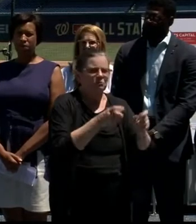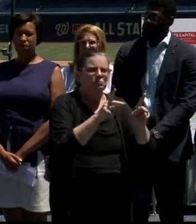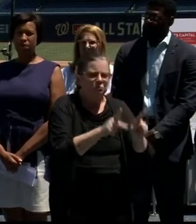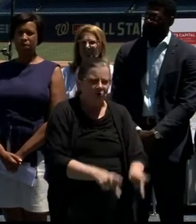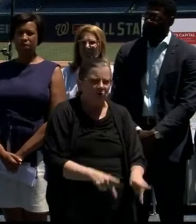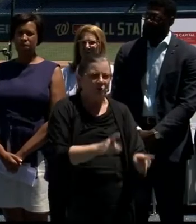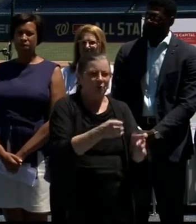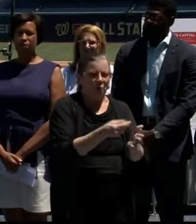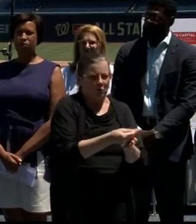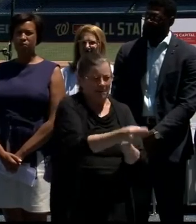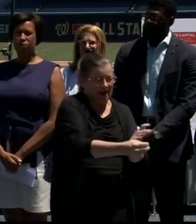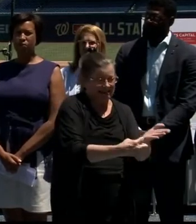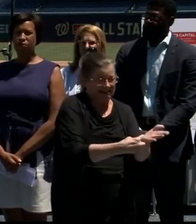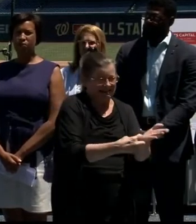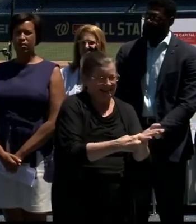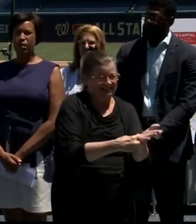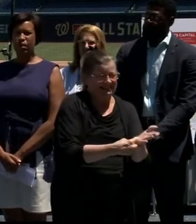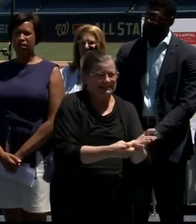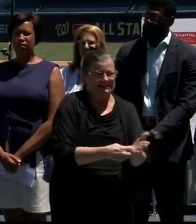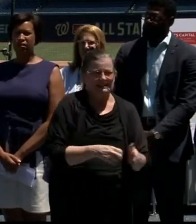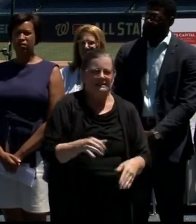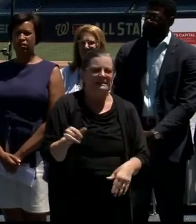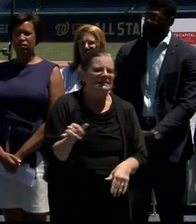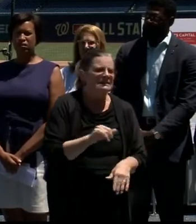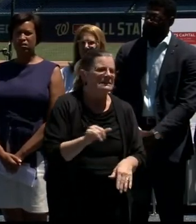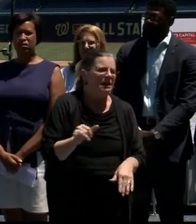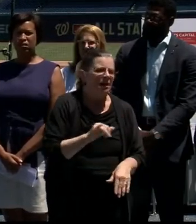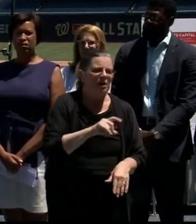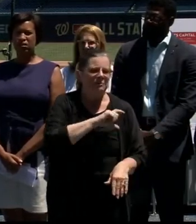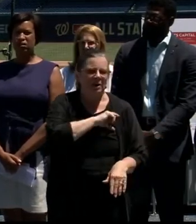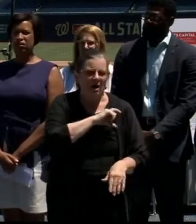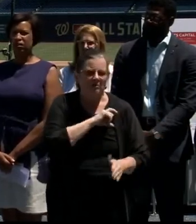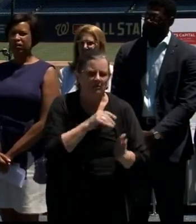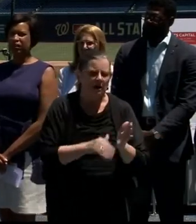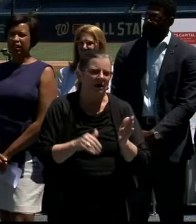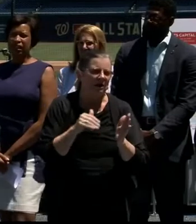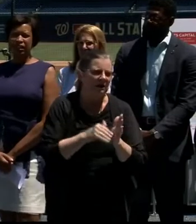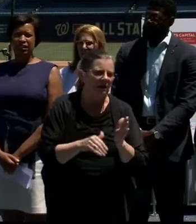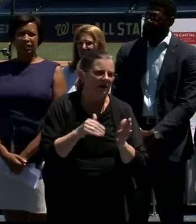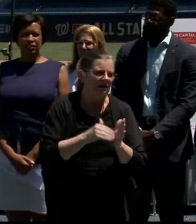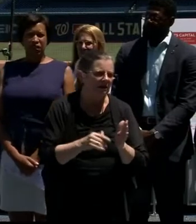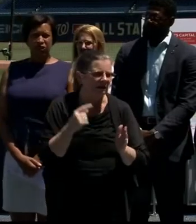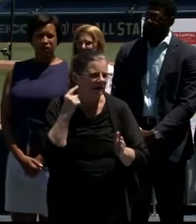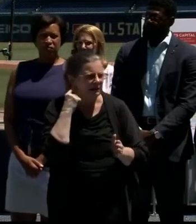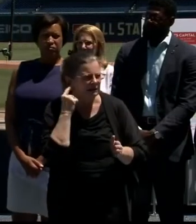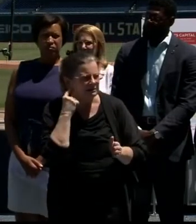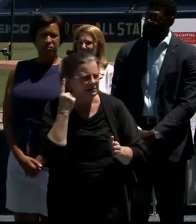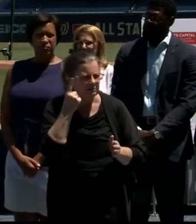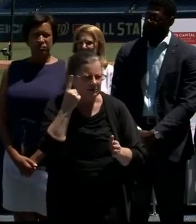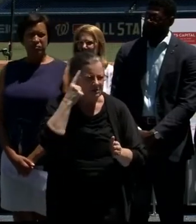ALL OF THE TIME IF YOU SEE SOMETHING SUSPICIOUS PLEASE TELL A LAW ENFORCEMENT OFFICER OR IN OTHER WORDS IF YOU SEE